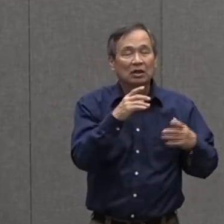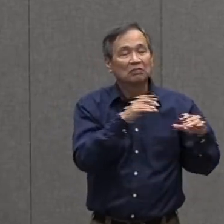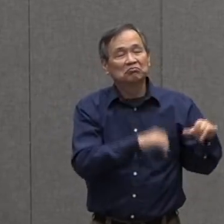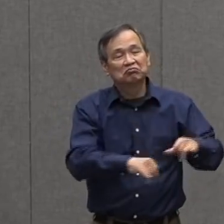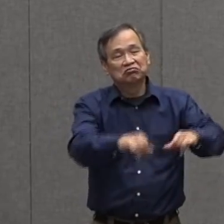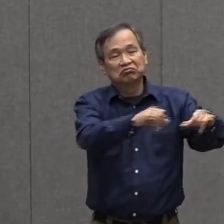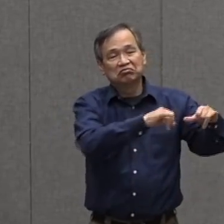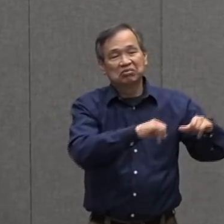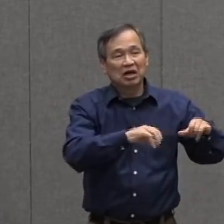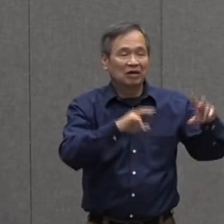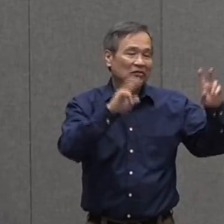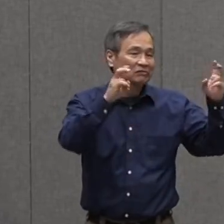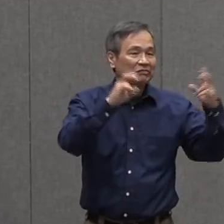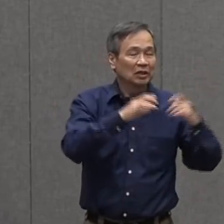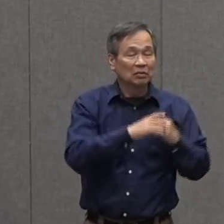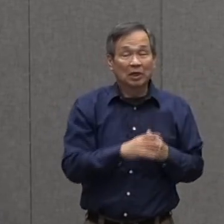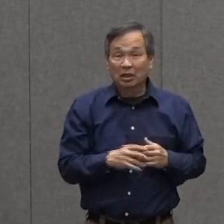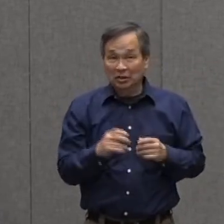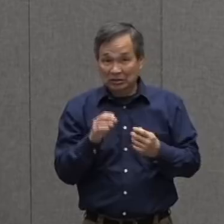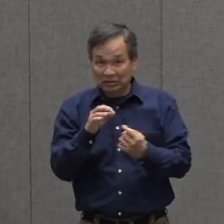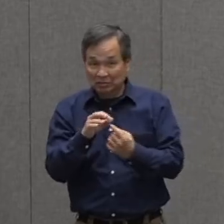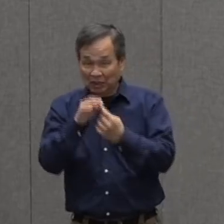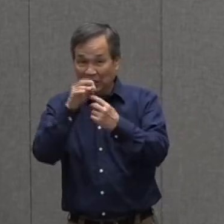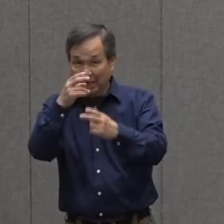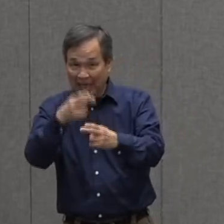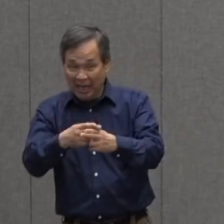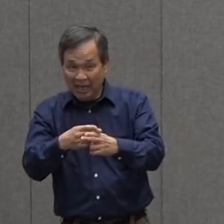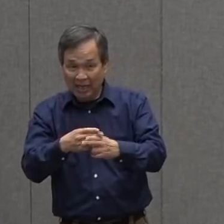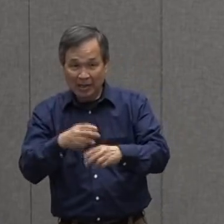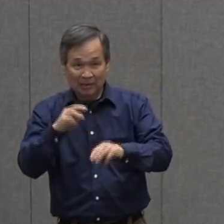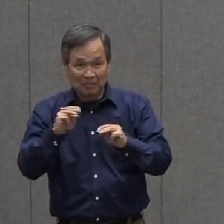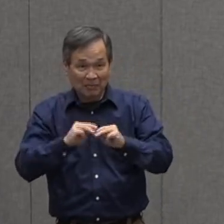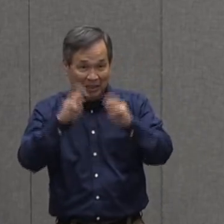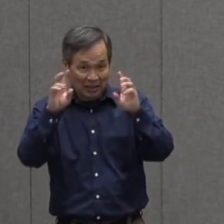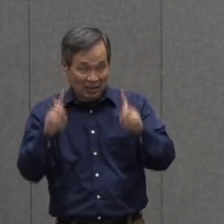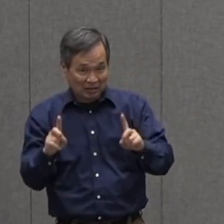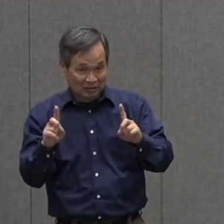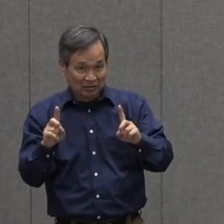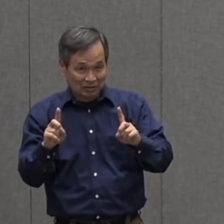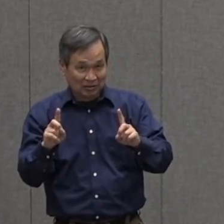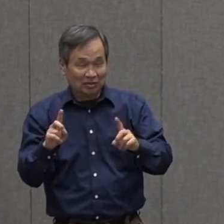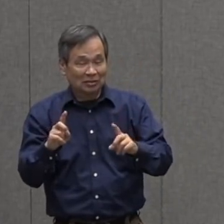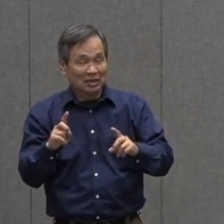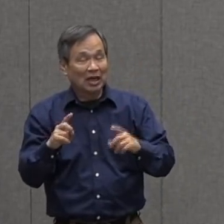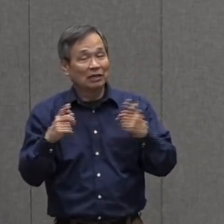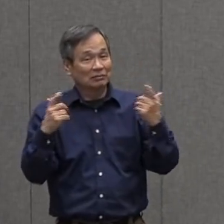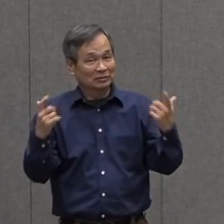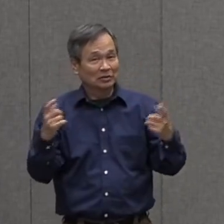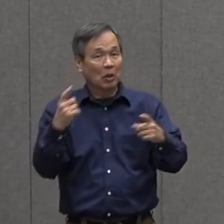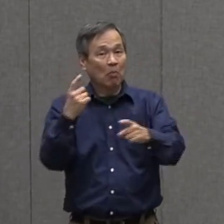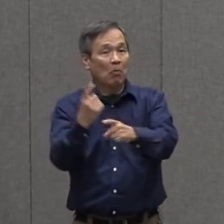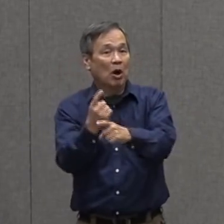But if I give you the name of a restaurant, McDonald's, that is a proper noun.